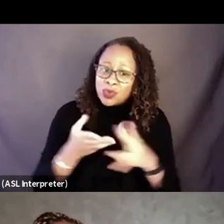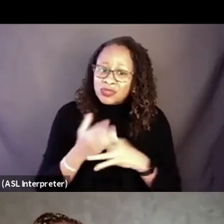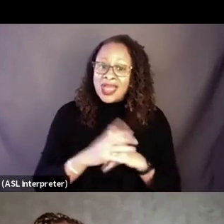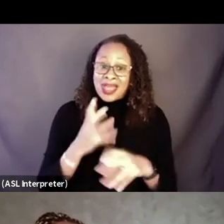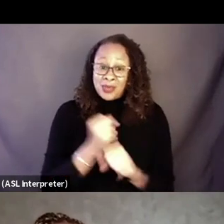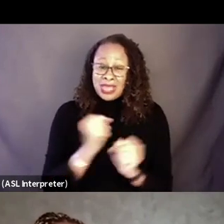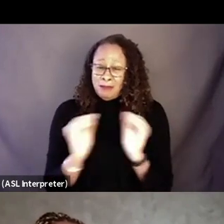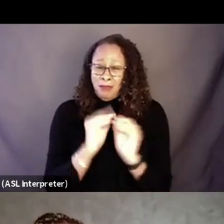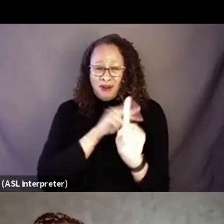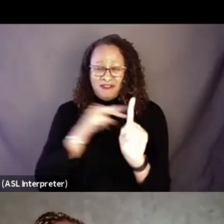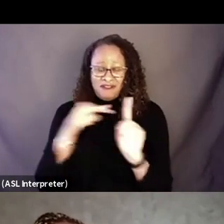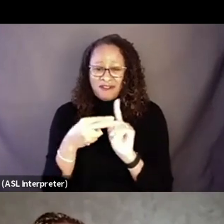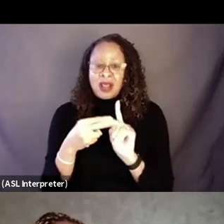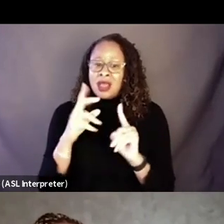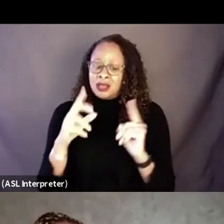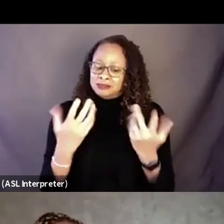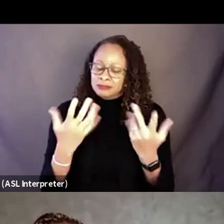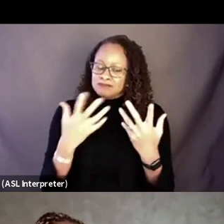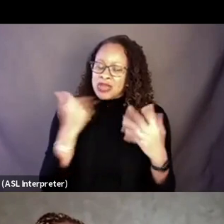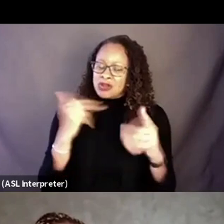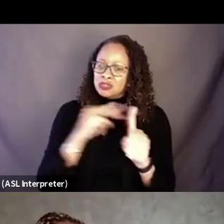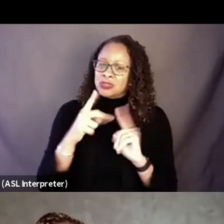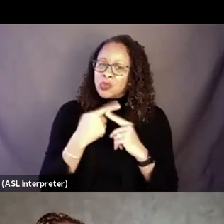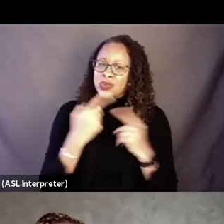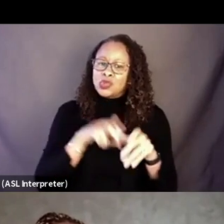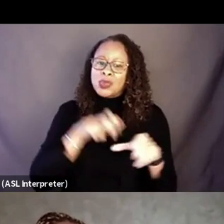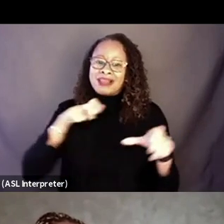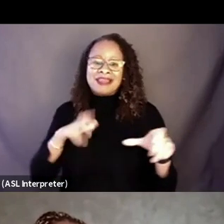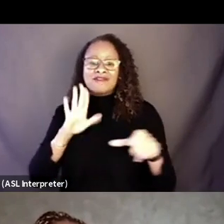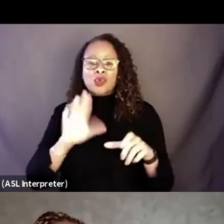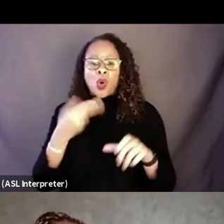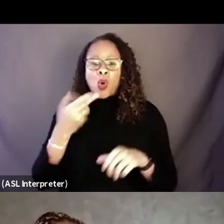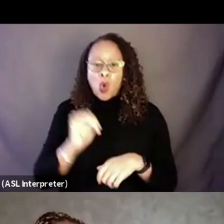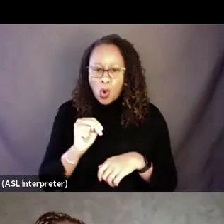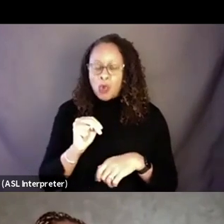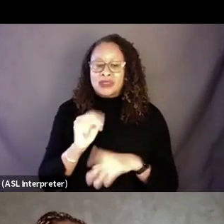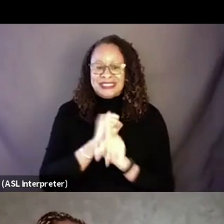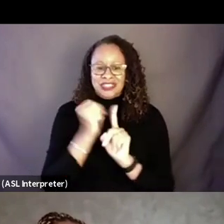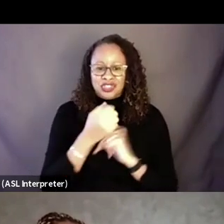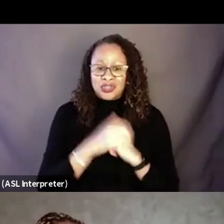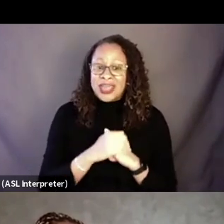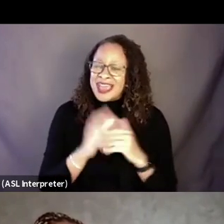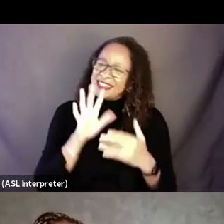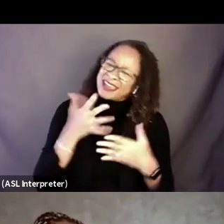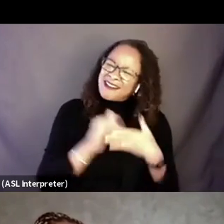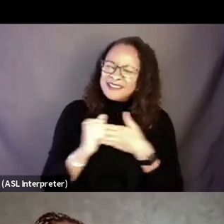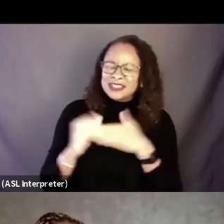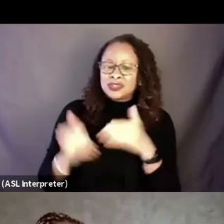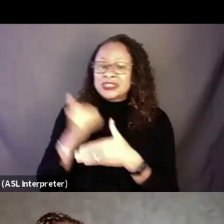out of our own circumstances which kind of leads me to my next question, which is to you, Toni .